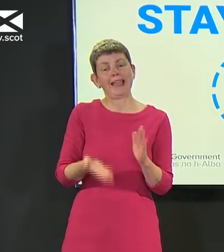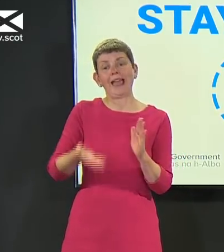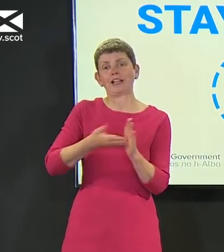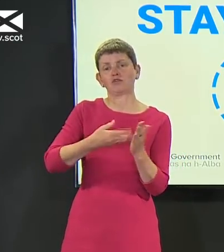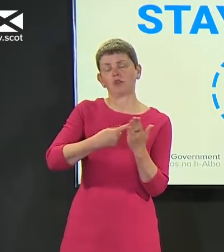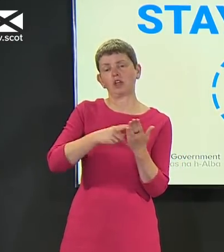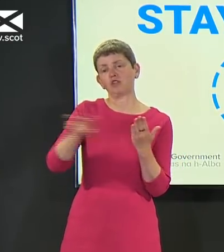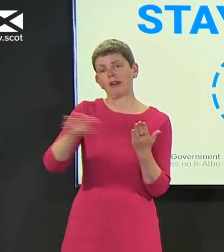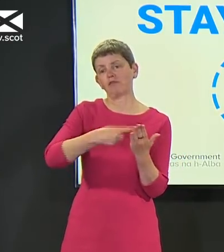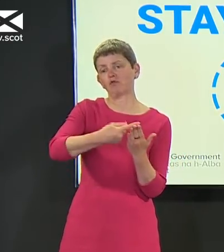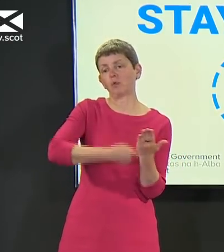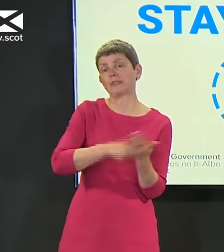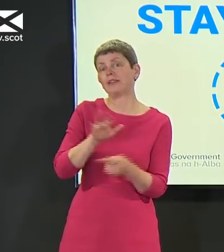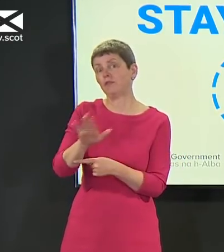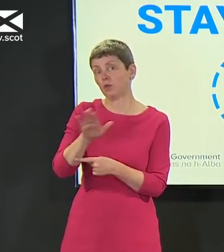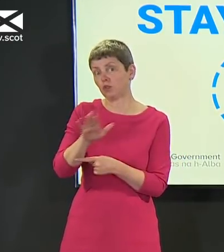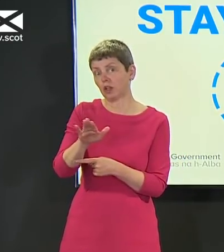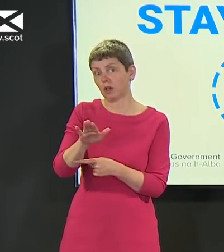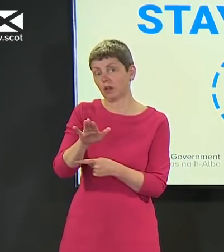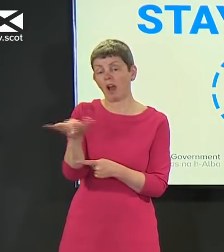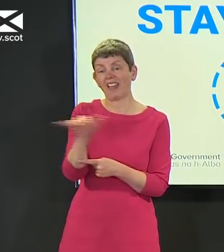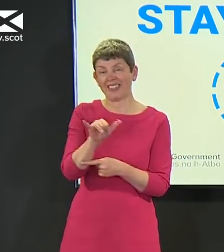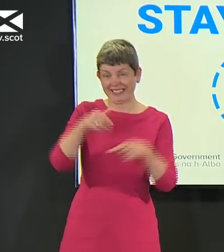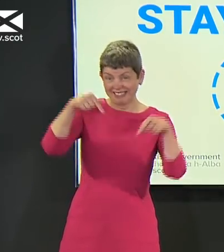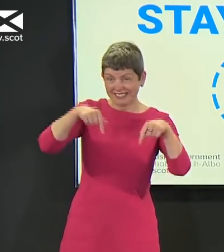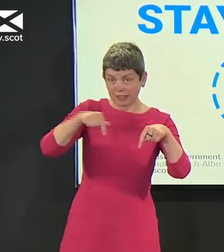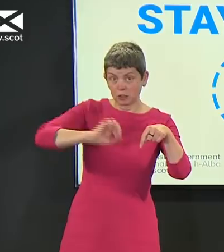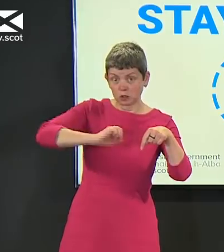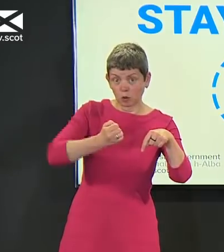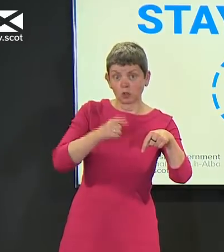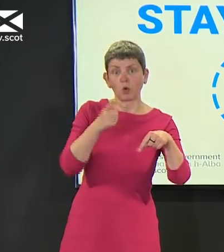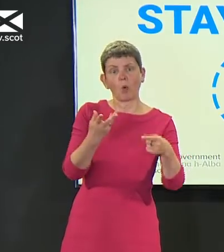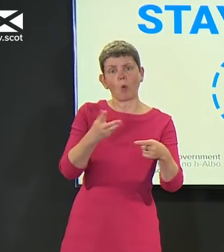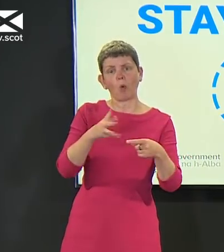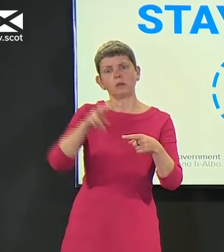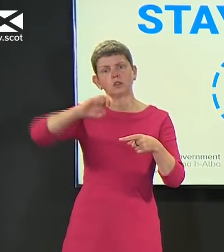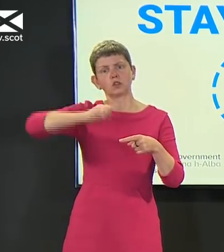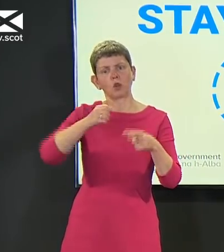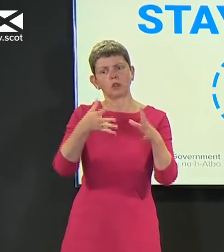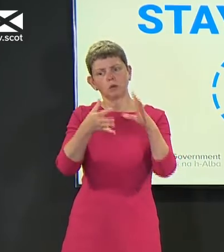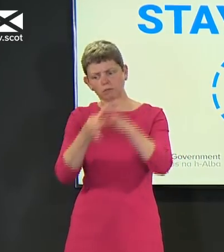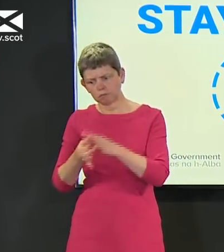either within Scotland or between Scotland and other parts of the UK but from the 26th of April